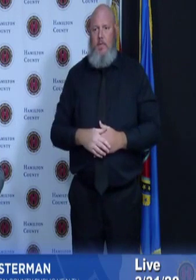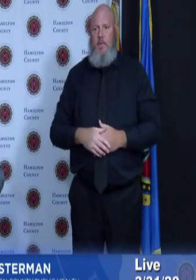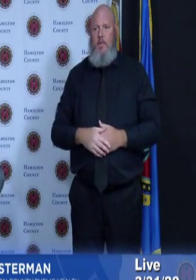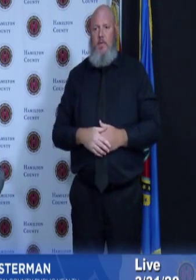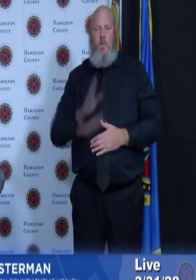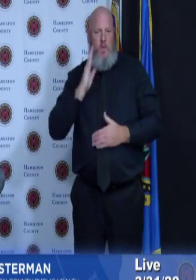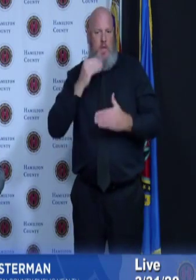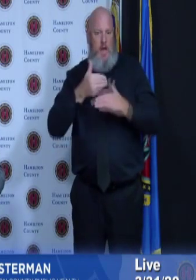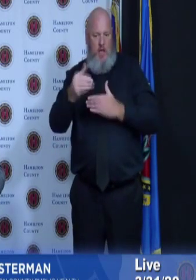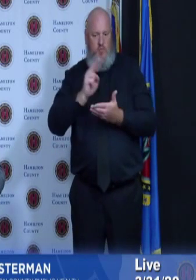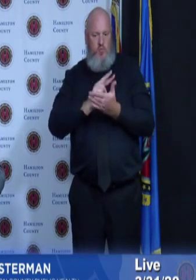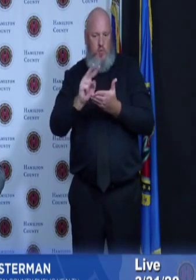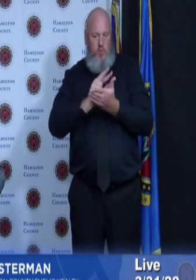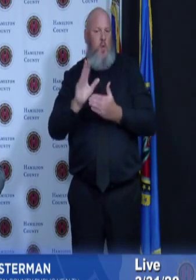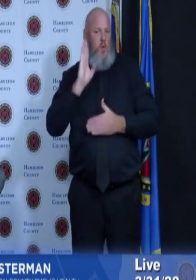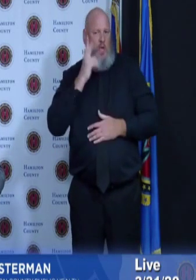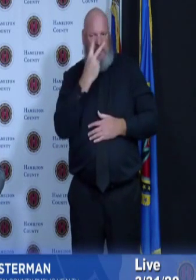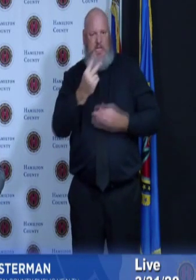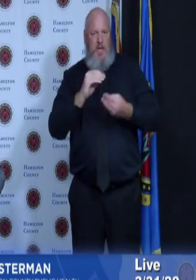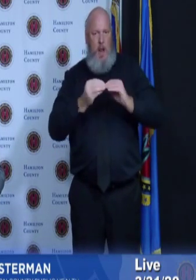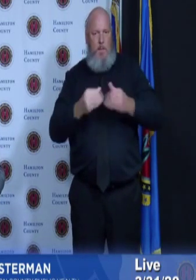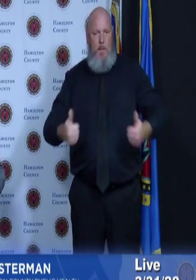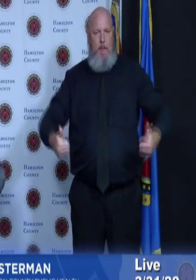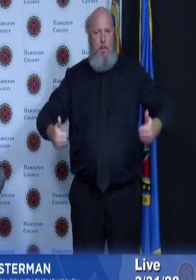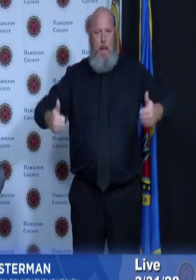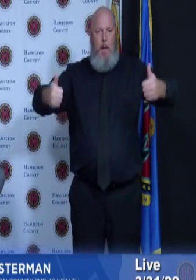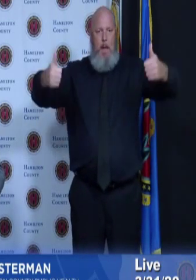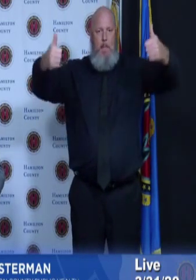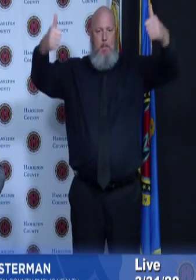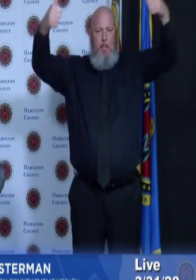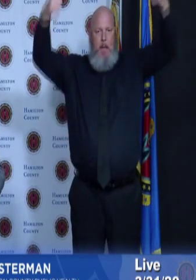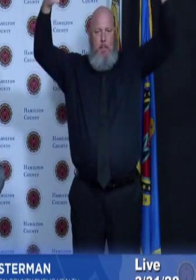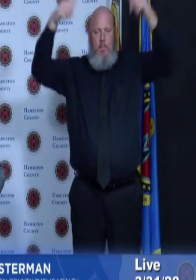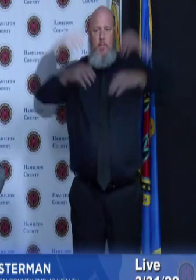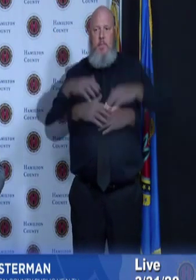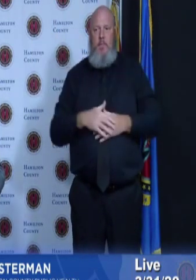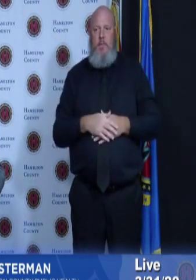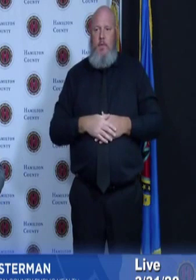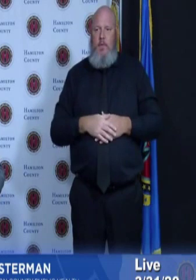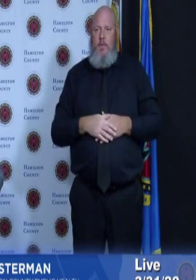an environment of social distancing as we go outside as we are meeting our